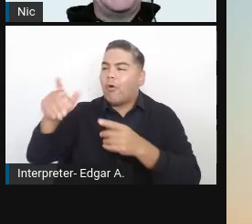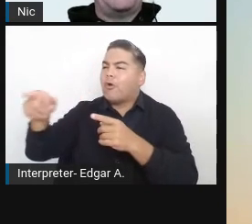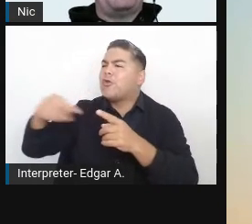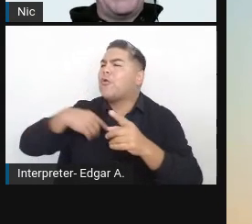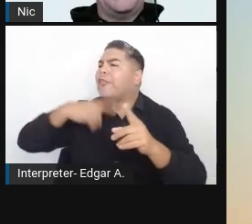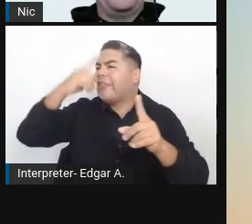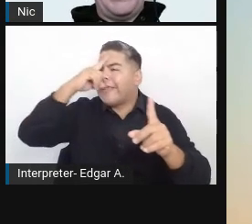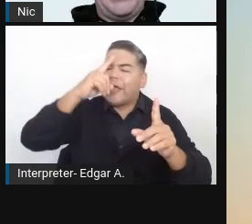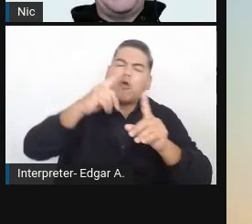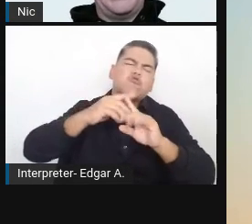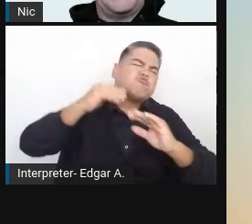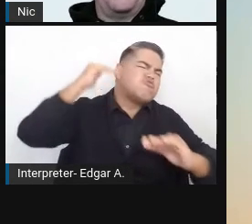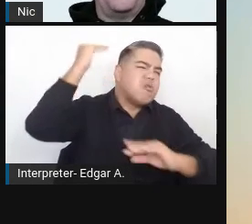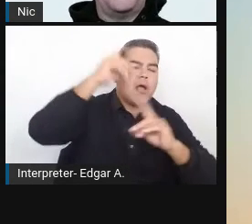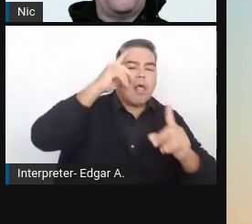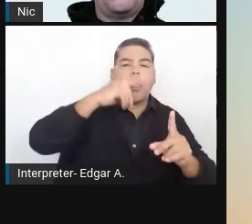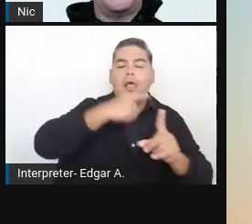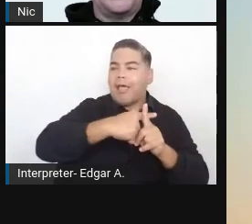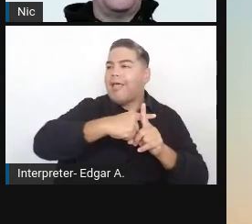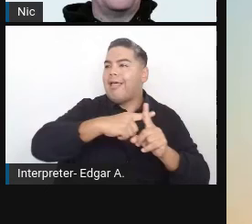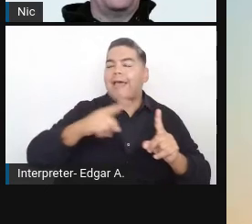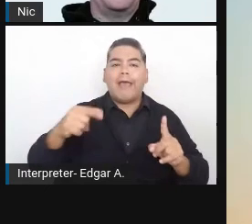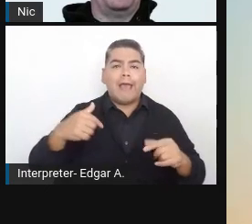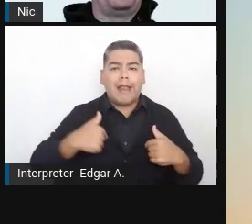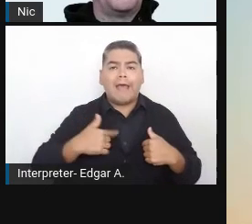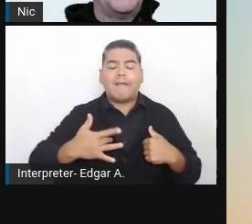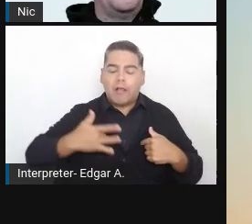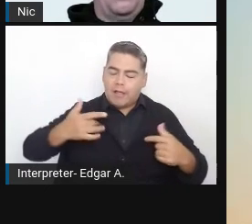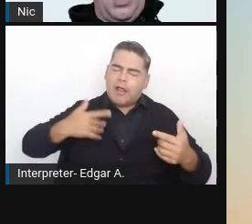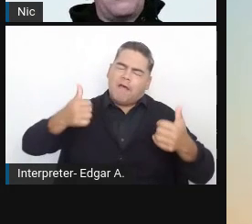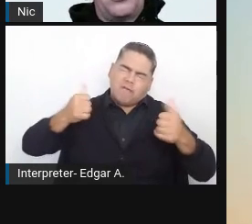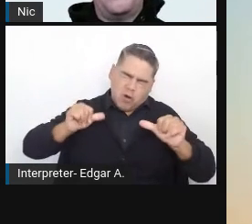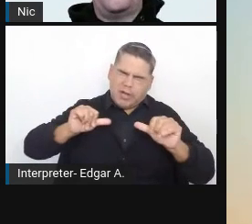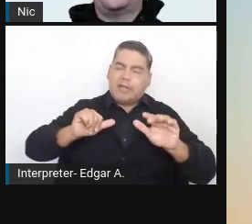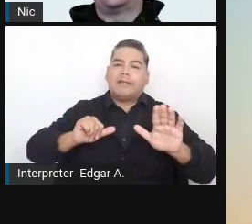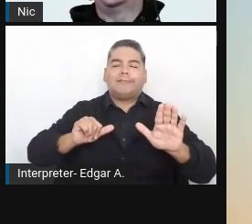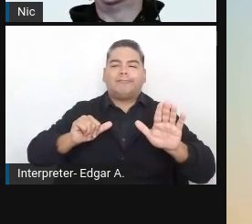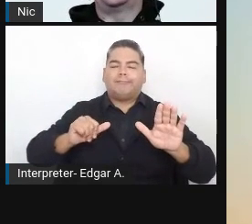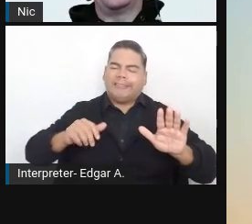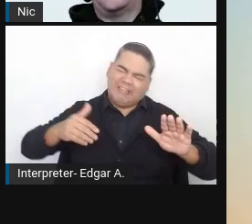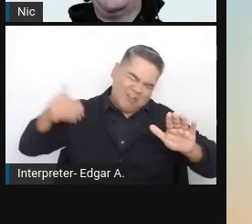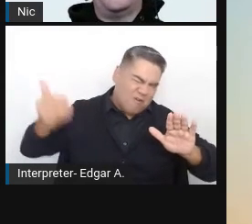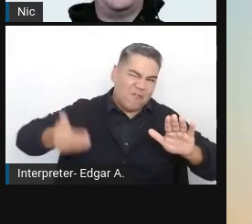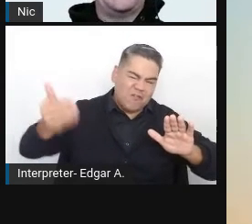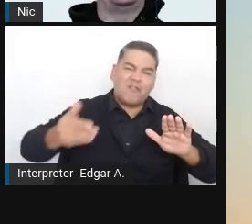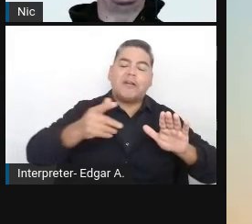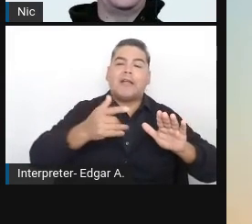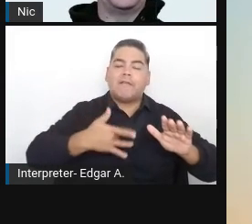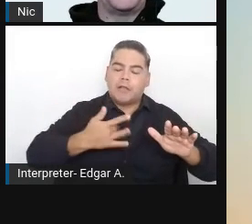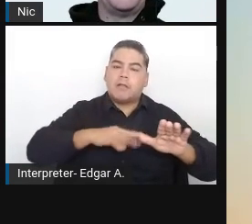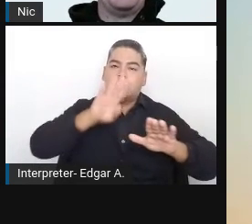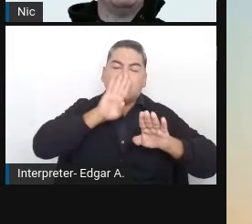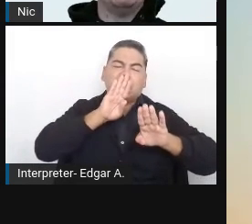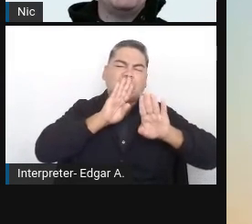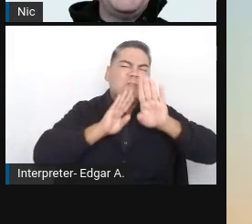and I've banged my head against a brick wall a time or three. I've gotten frustrated, I've gotten burned out, you name it.